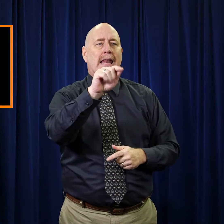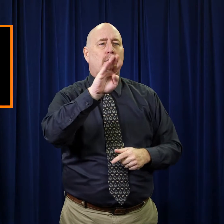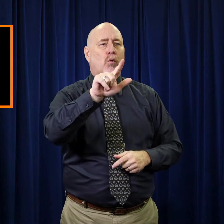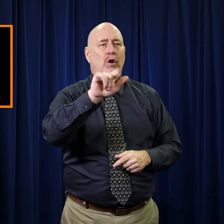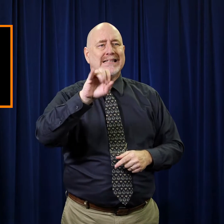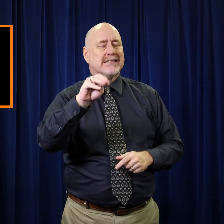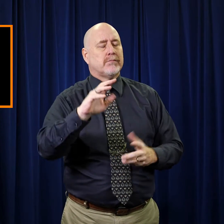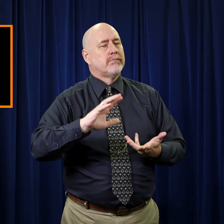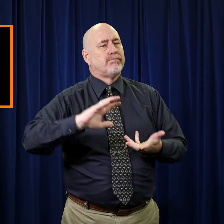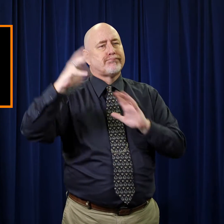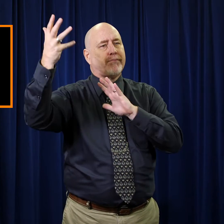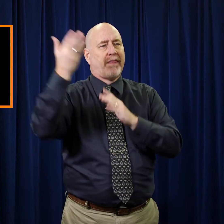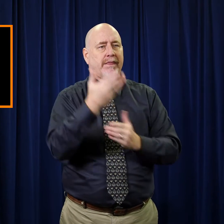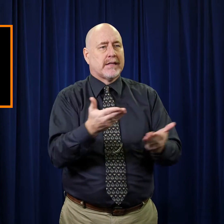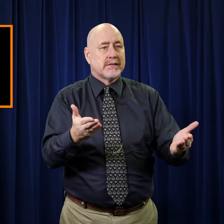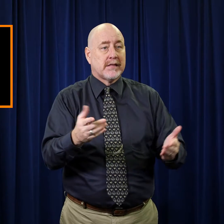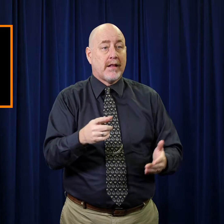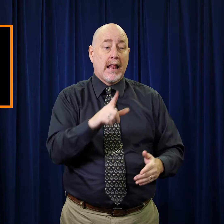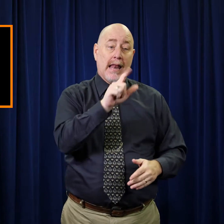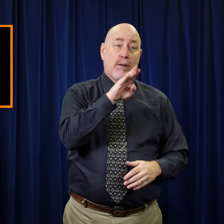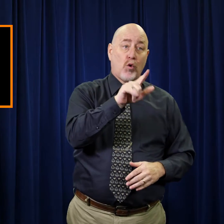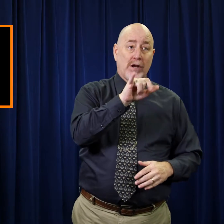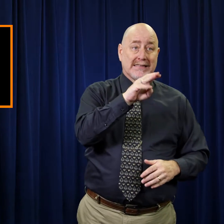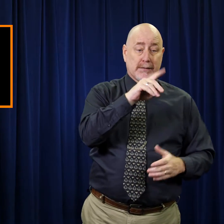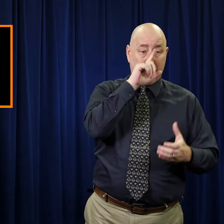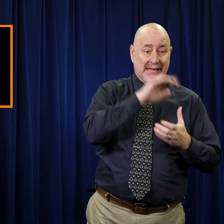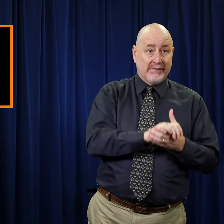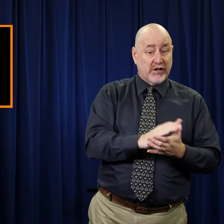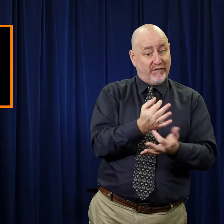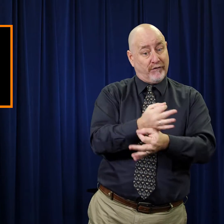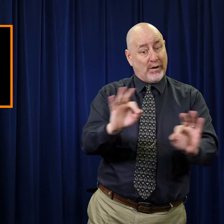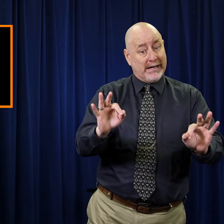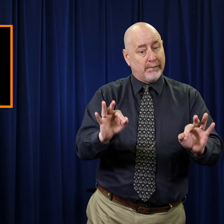Liberalism always messes this up because liberalism believes that the essence of